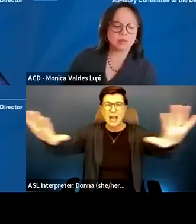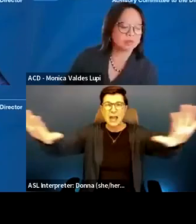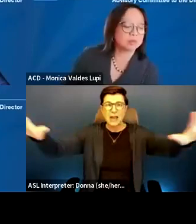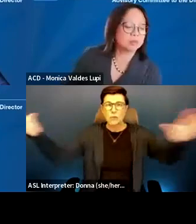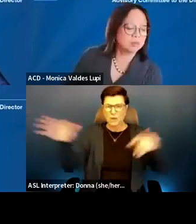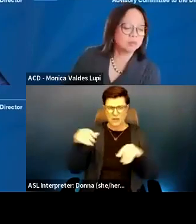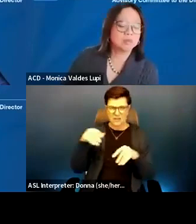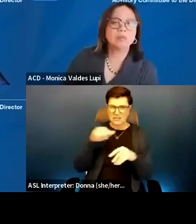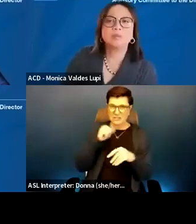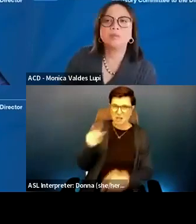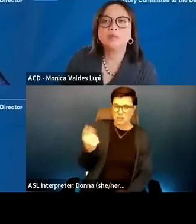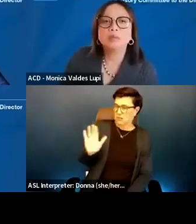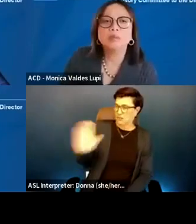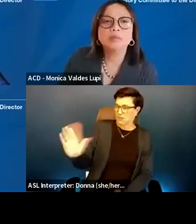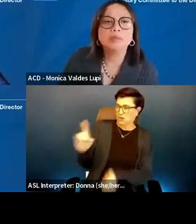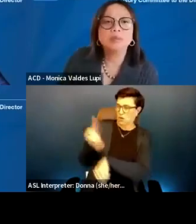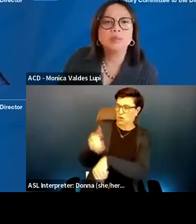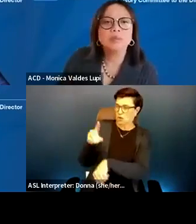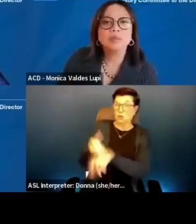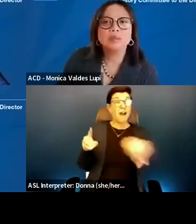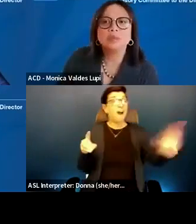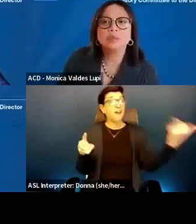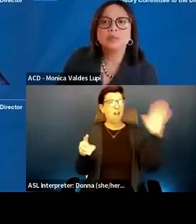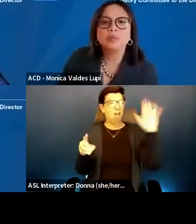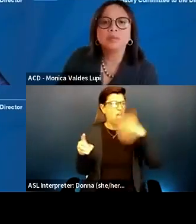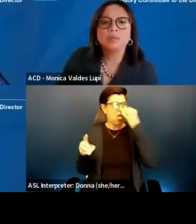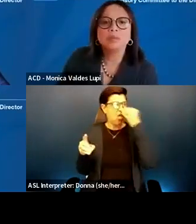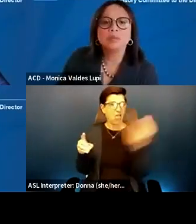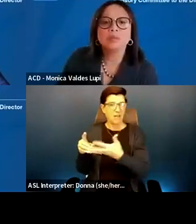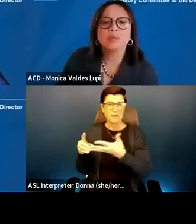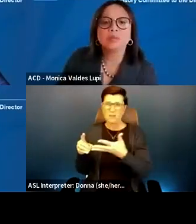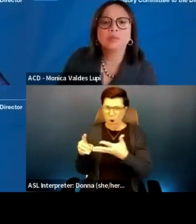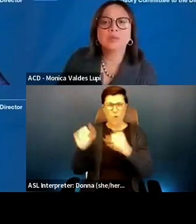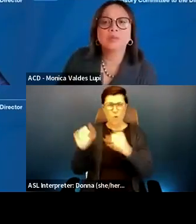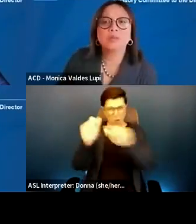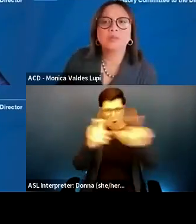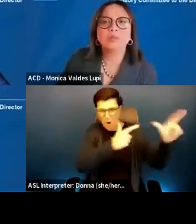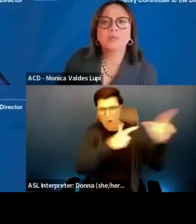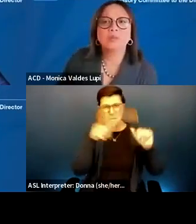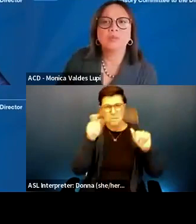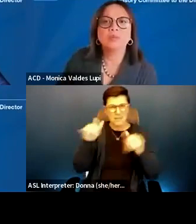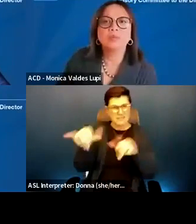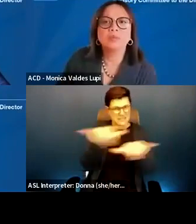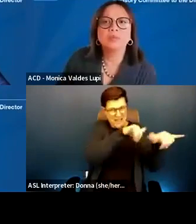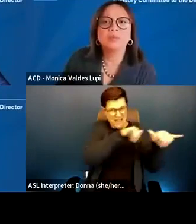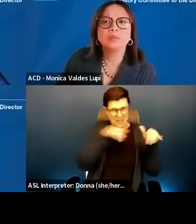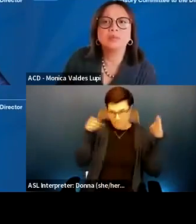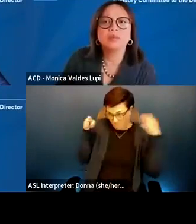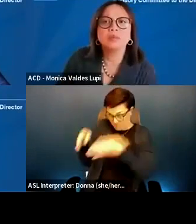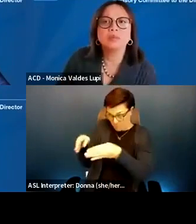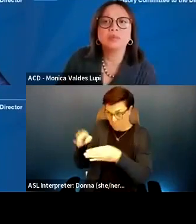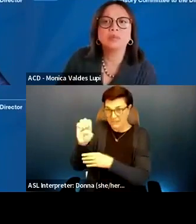Every piece of this agency needs to be responsible and focused on health equity. But in terms of best practices for NOFOs